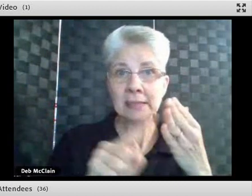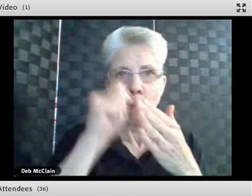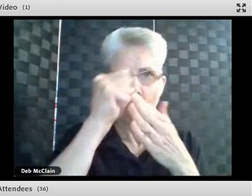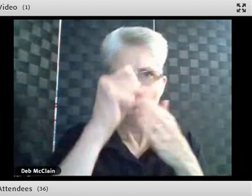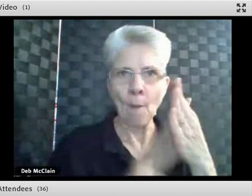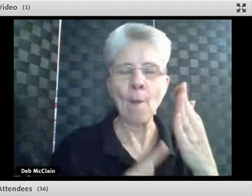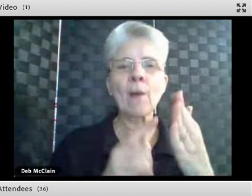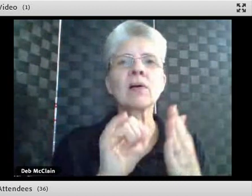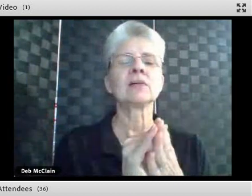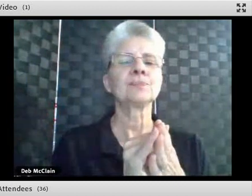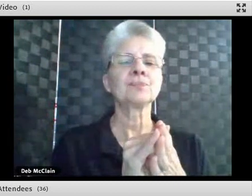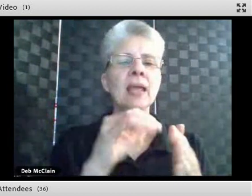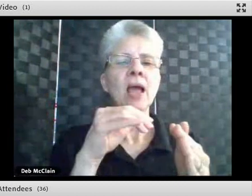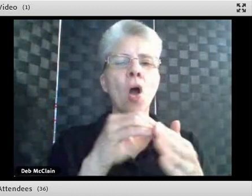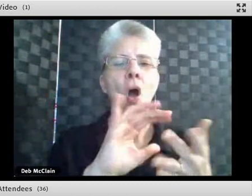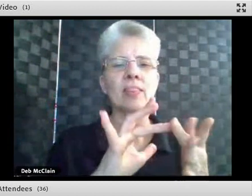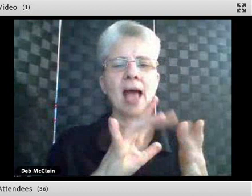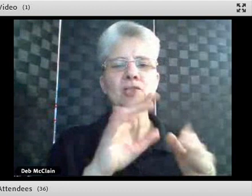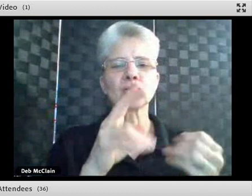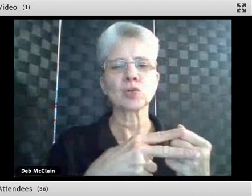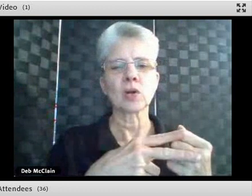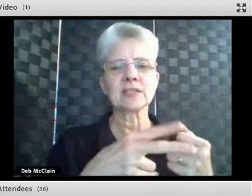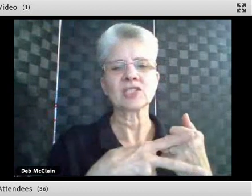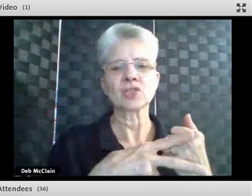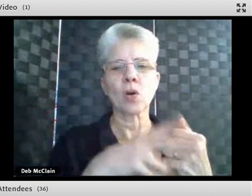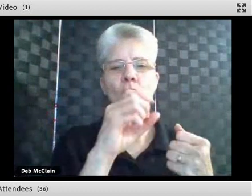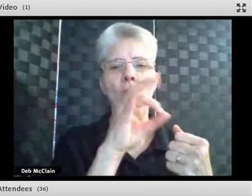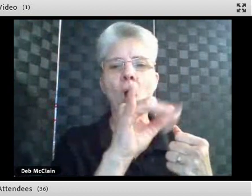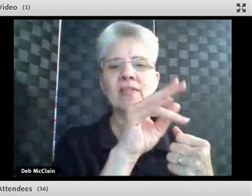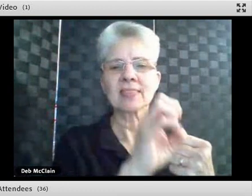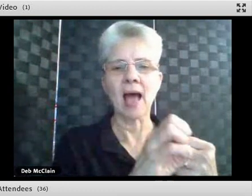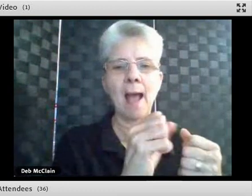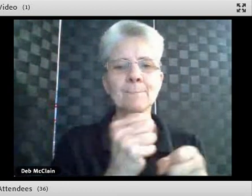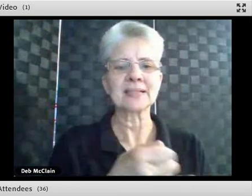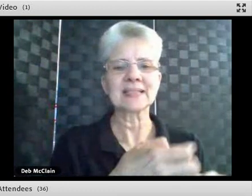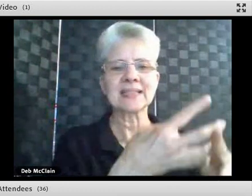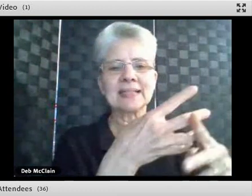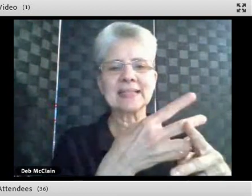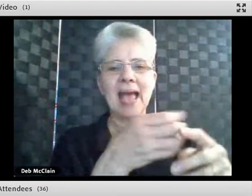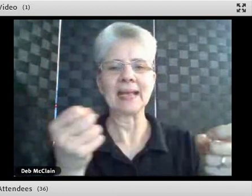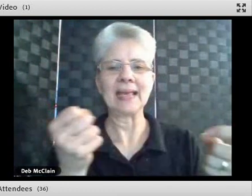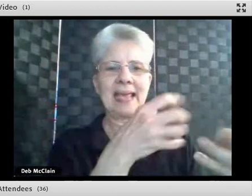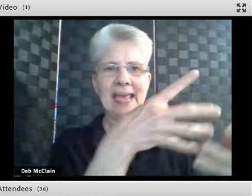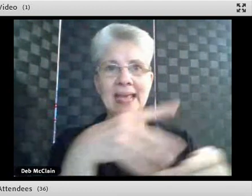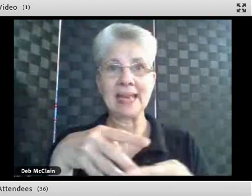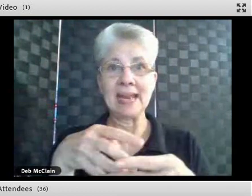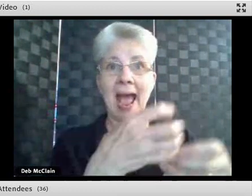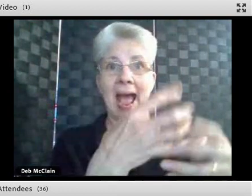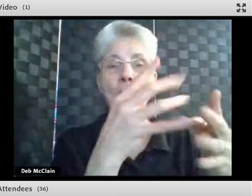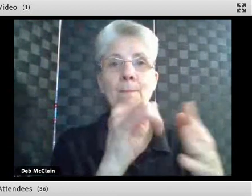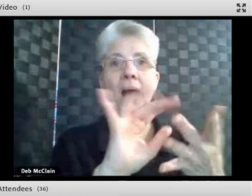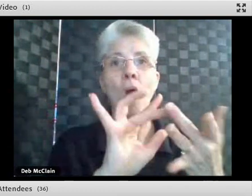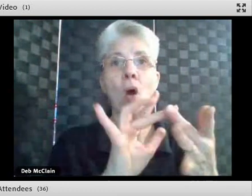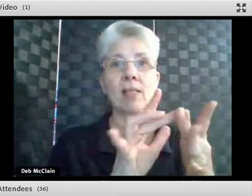Nearline storage is stored on offline media, but sending data in and out is done via an online interface.